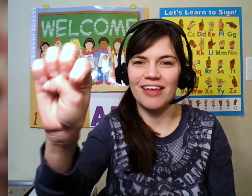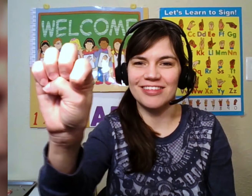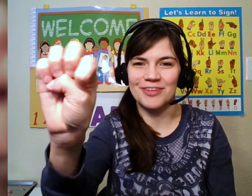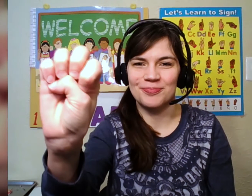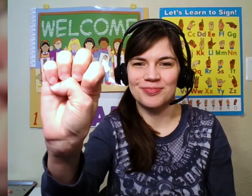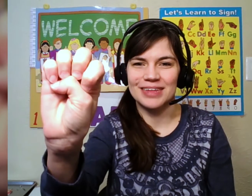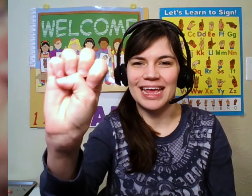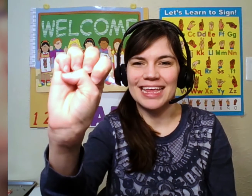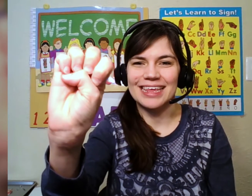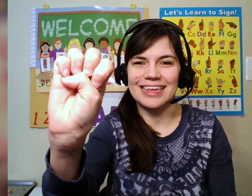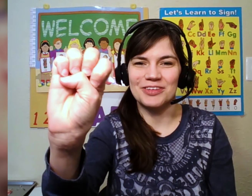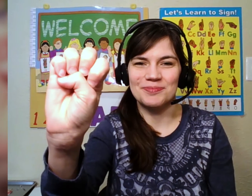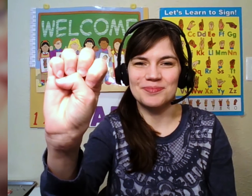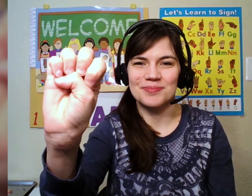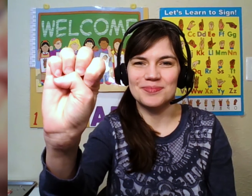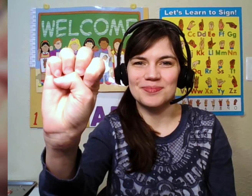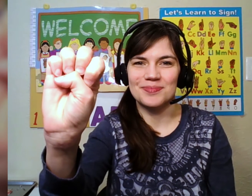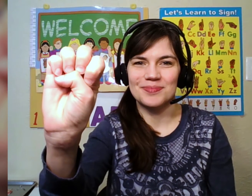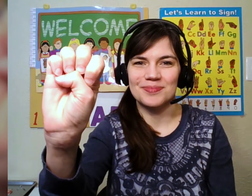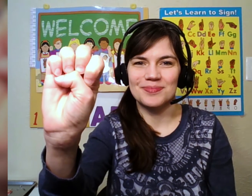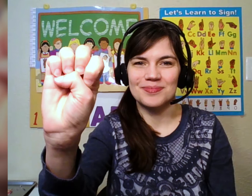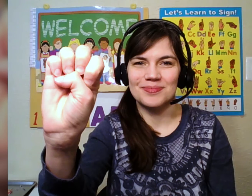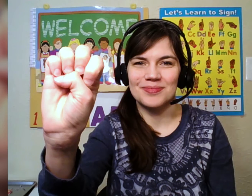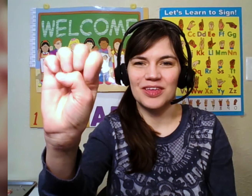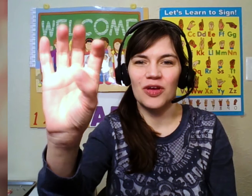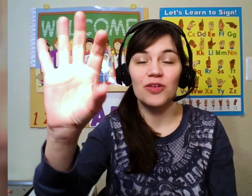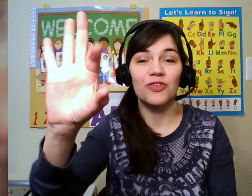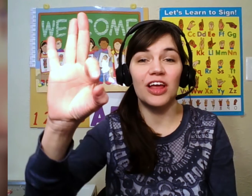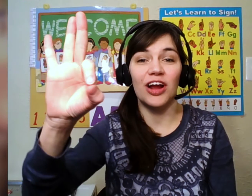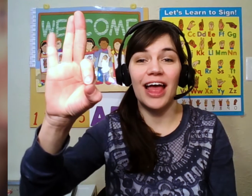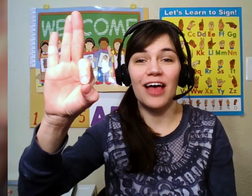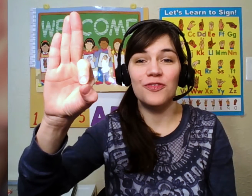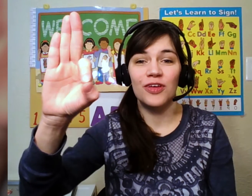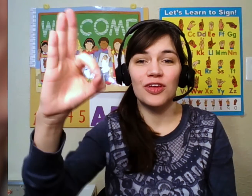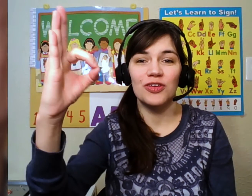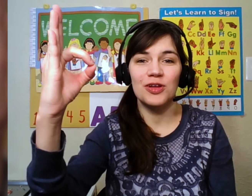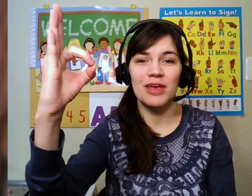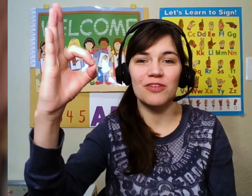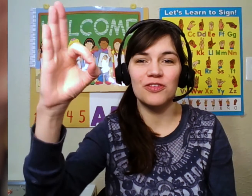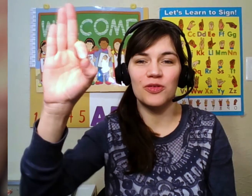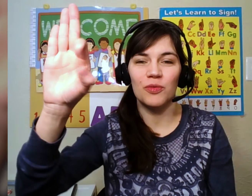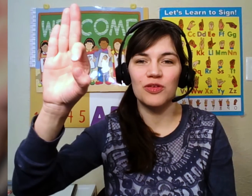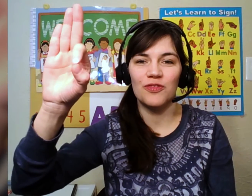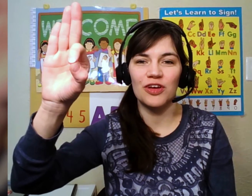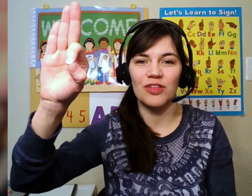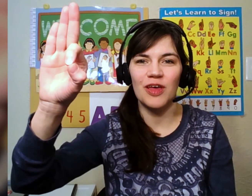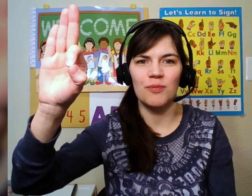riding a bus. E. For letter F, you're going to make a circle with your finger